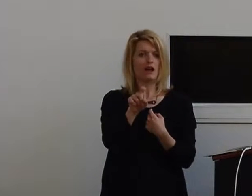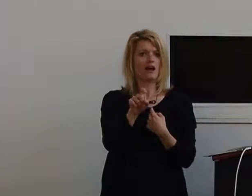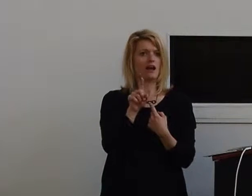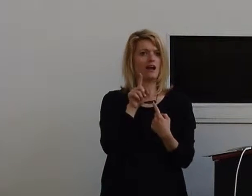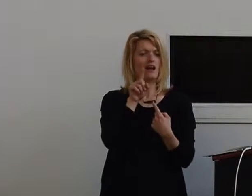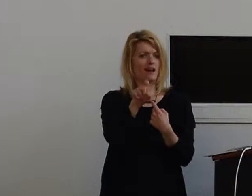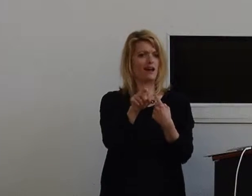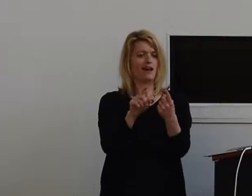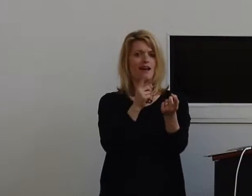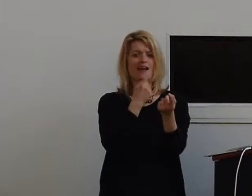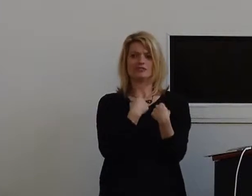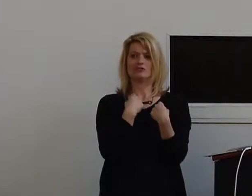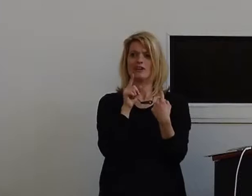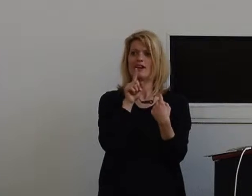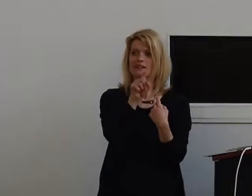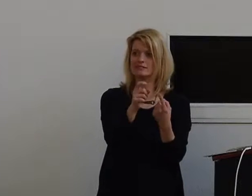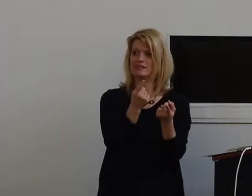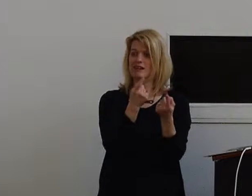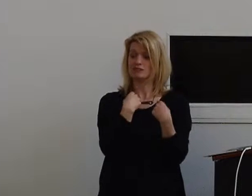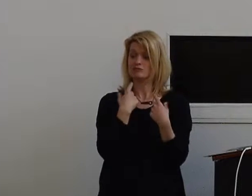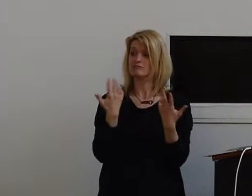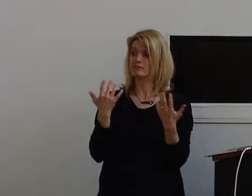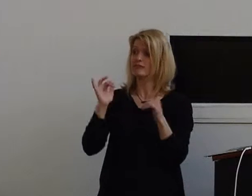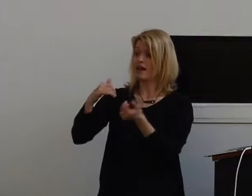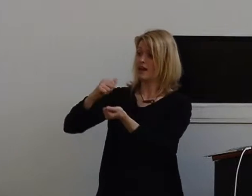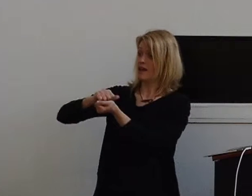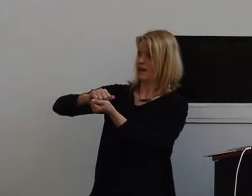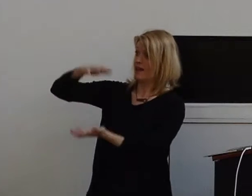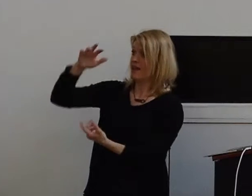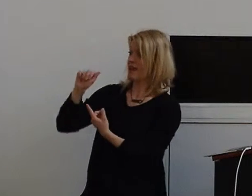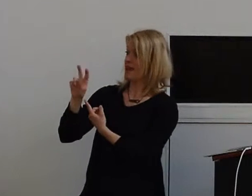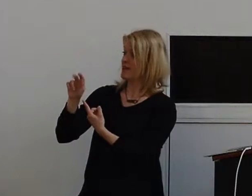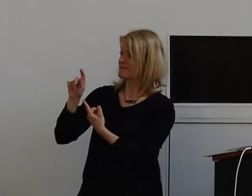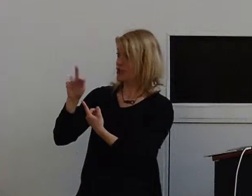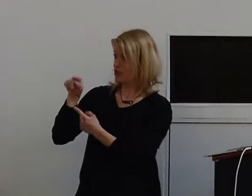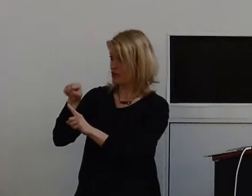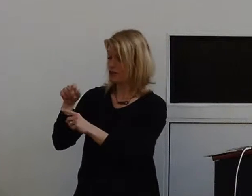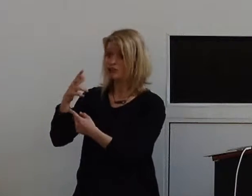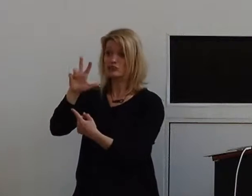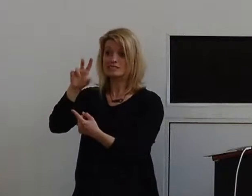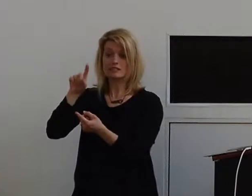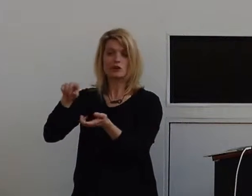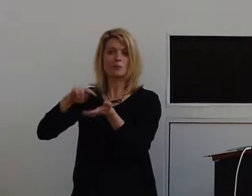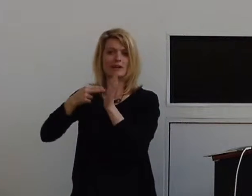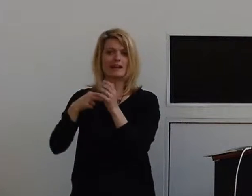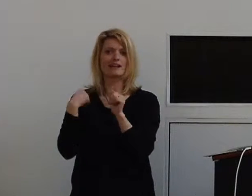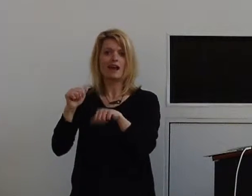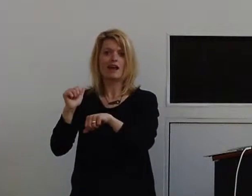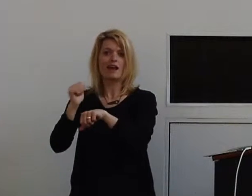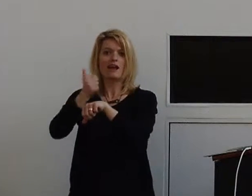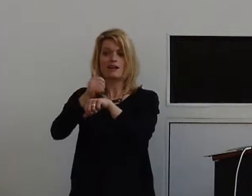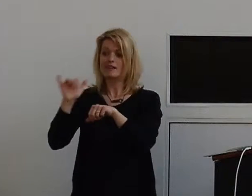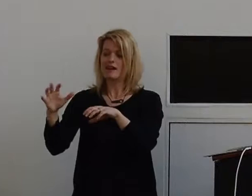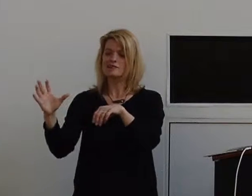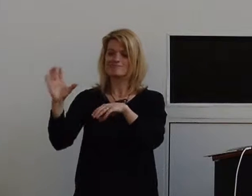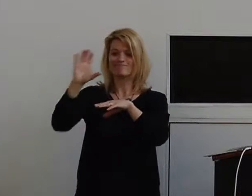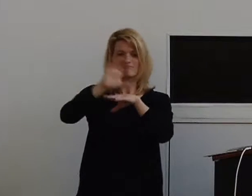but with interaction, you can ask questions and get answers. Avatars can provide children this interaction.